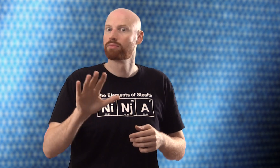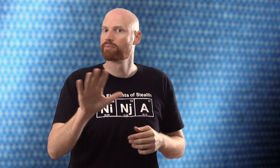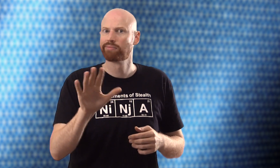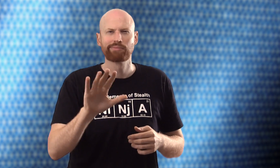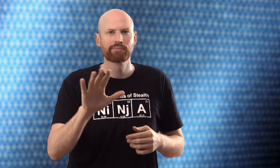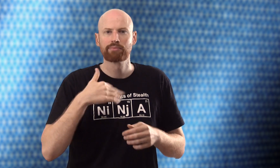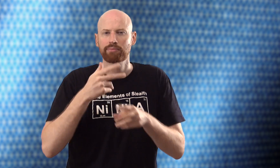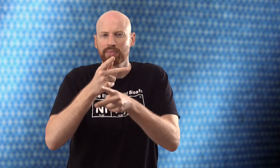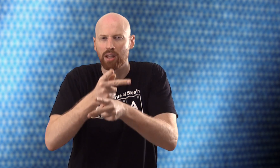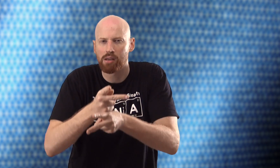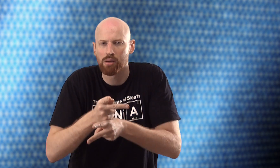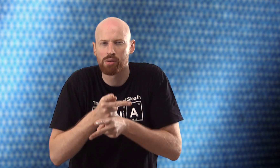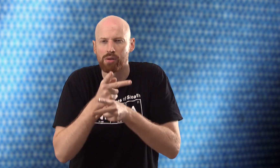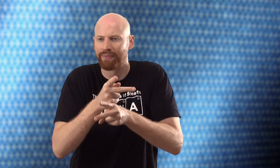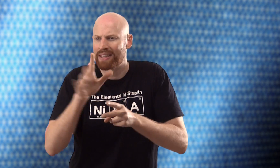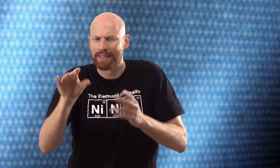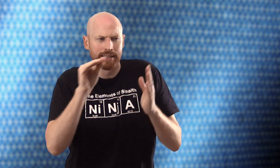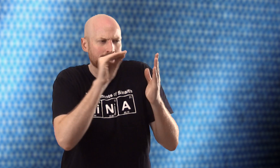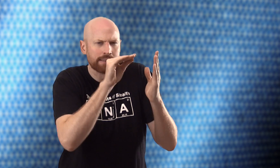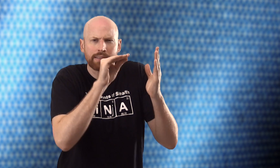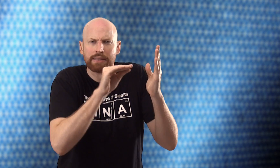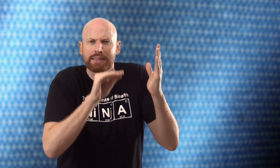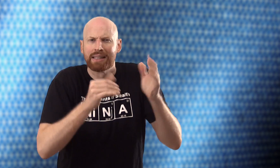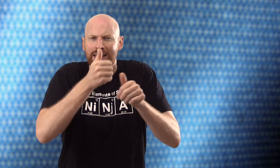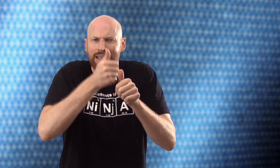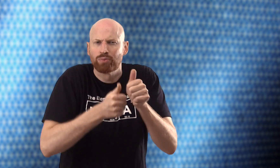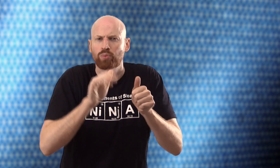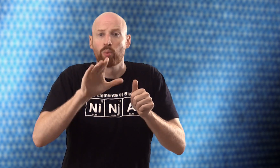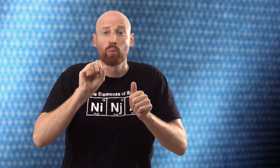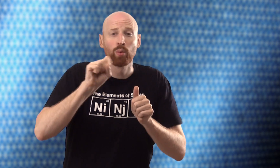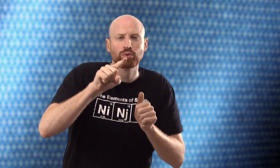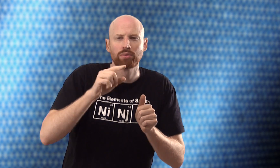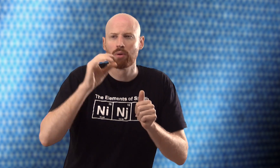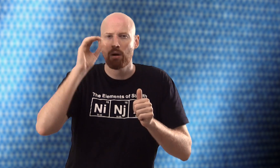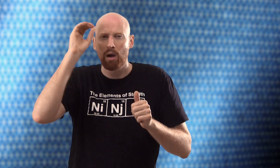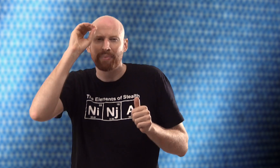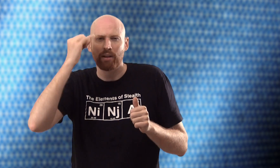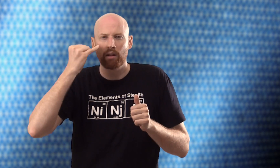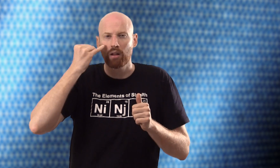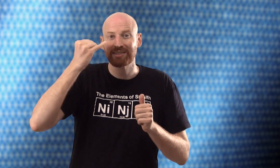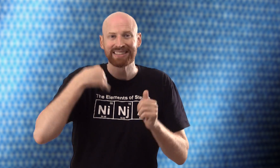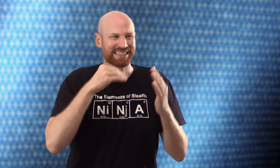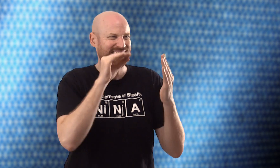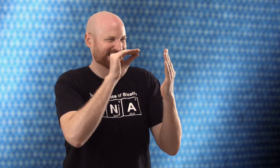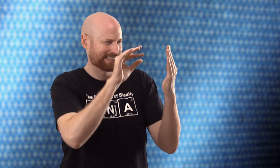No, not at all. I've been carefully collecting and documenting all of your questions, opinions, ideas and